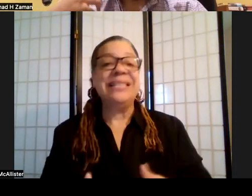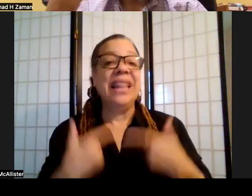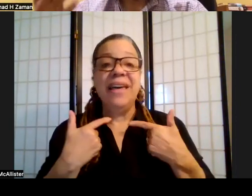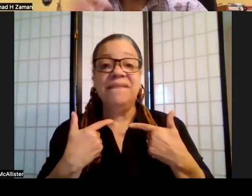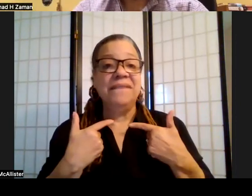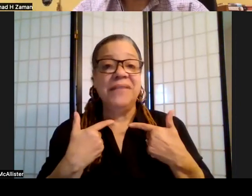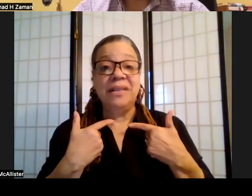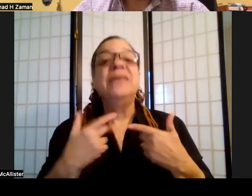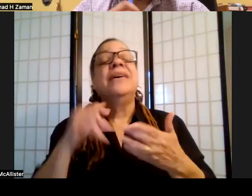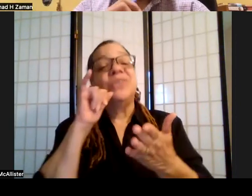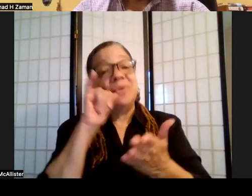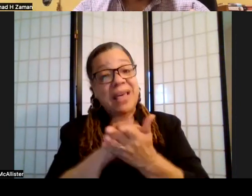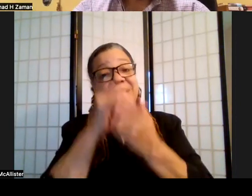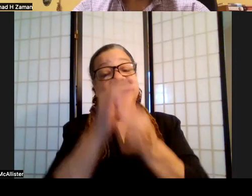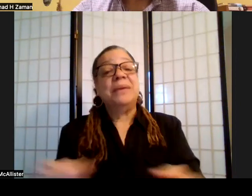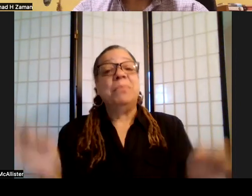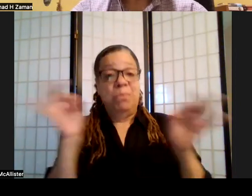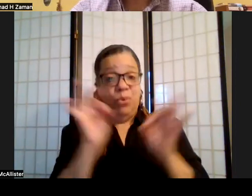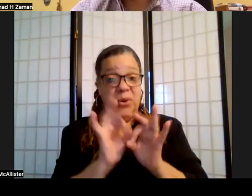And that's important. So, so, *one* is to take it seriously;